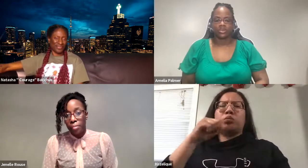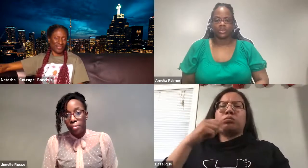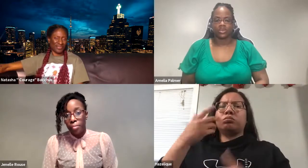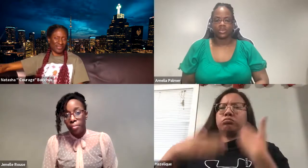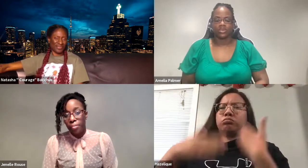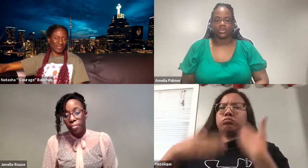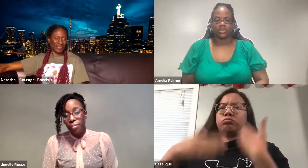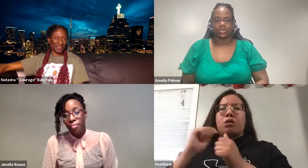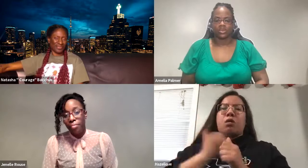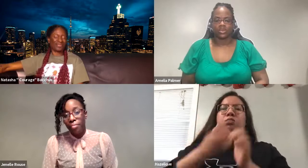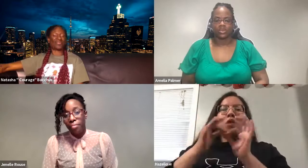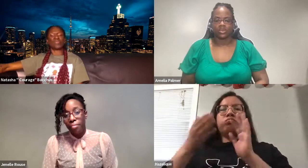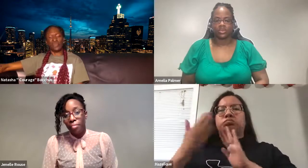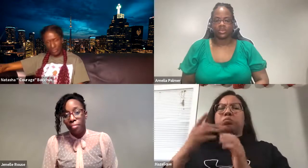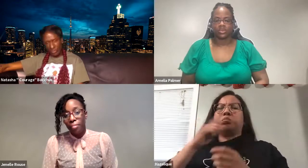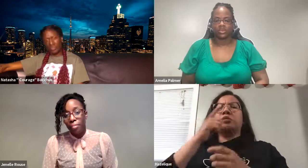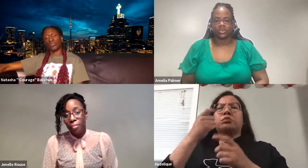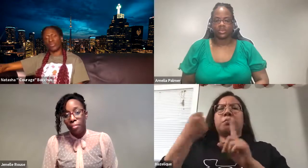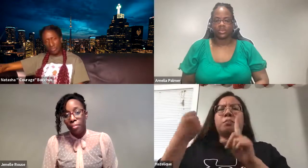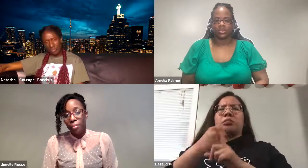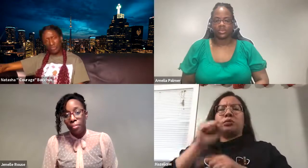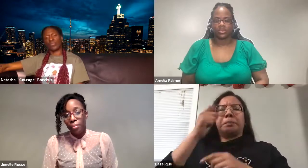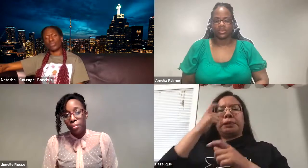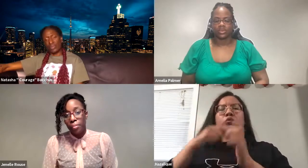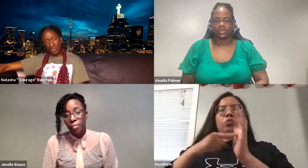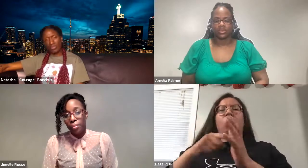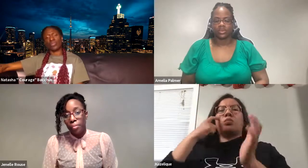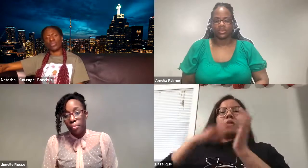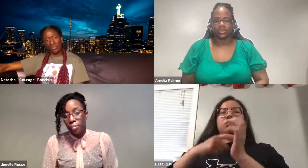and it's empowering as well to have that language that we call our own